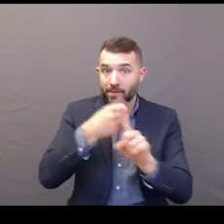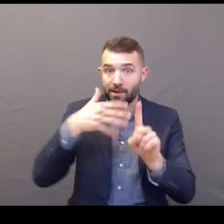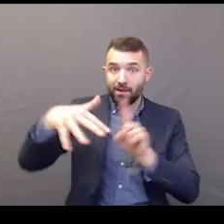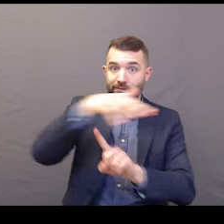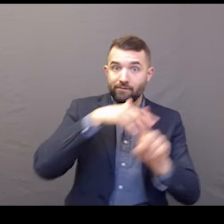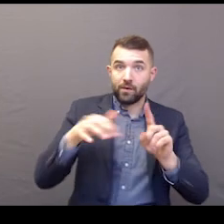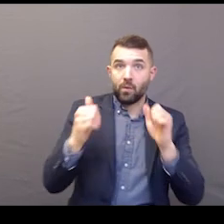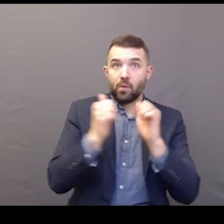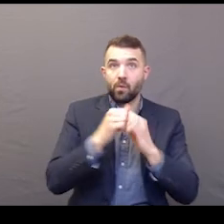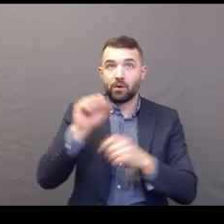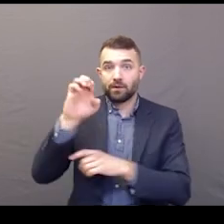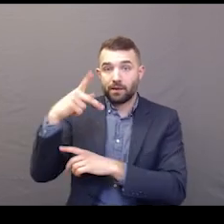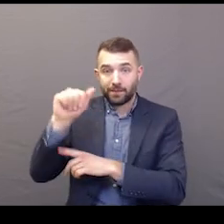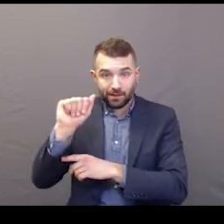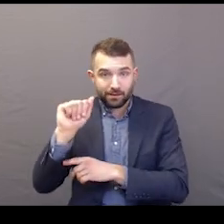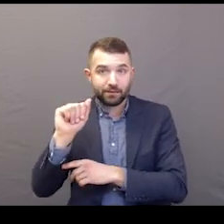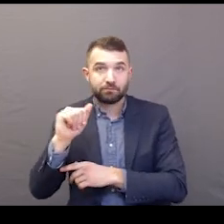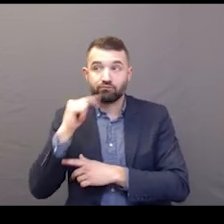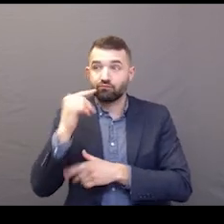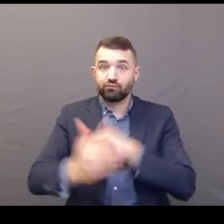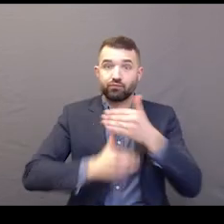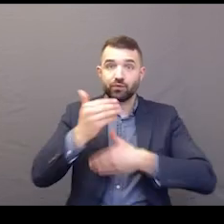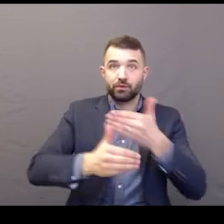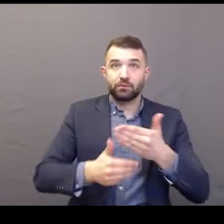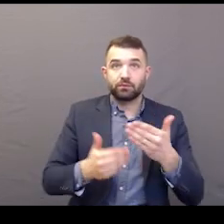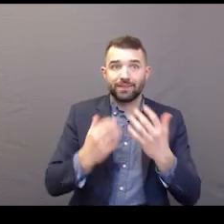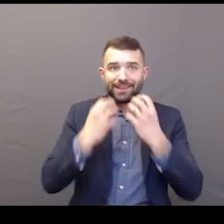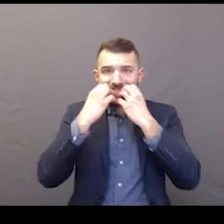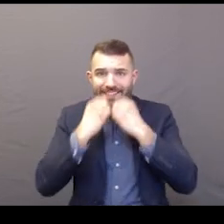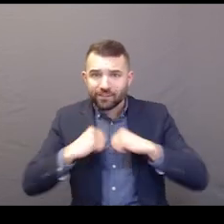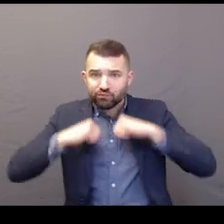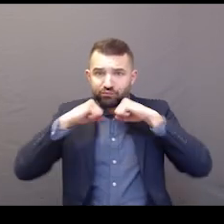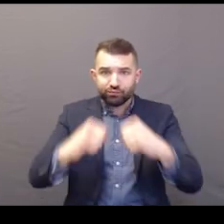helps ensure that environmental values are considered during future decision-making